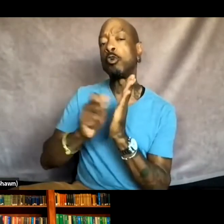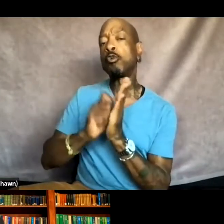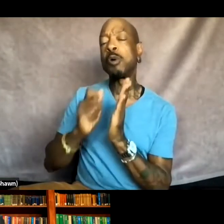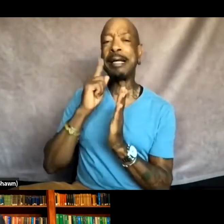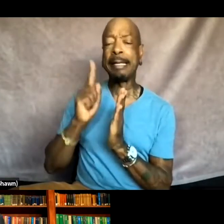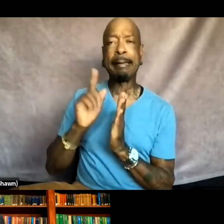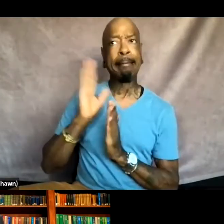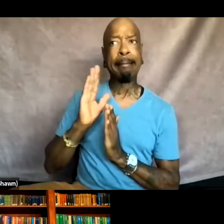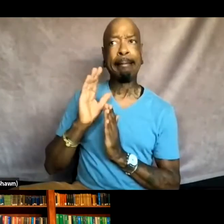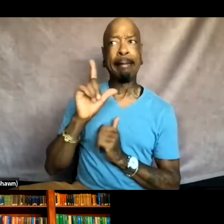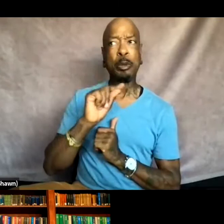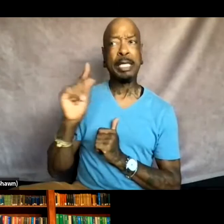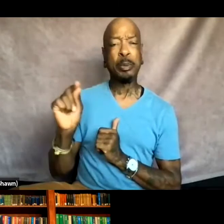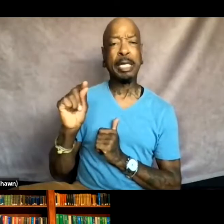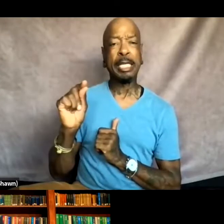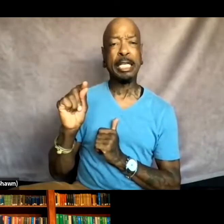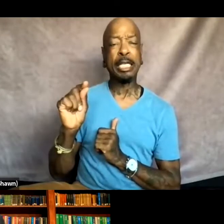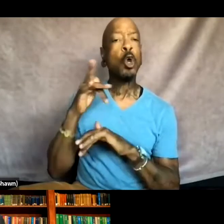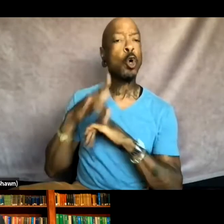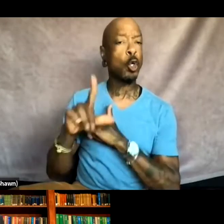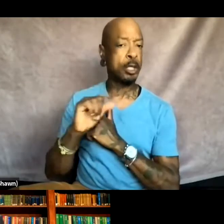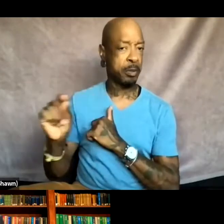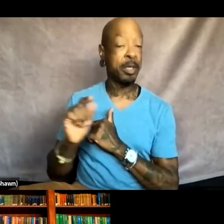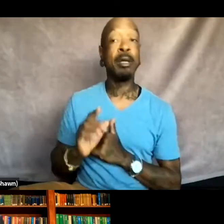Nicole Redding (she/her): And so, in one of your writings, you said that you've never